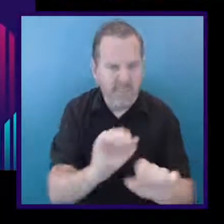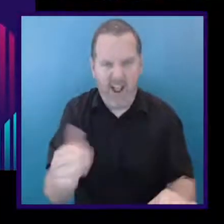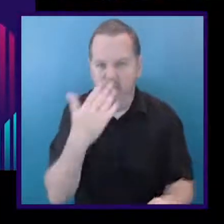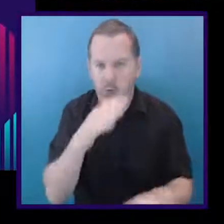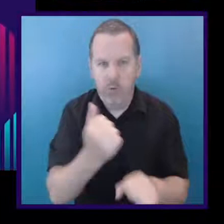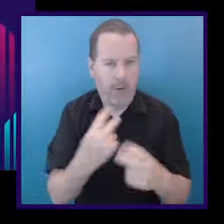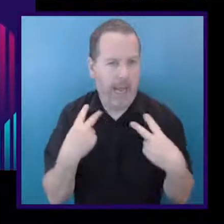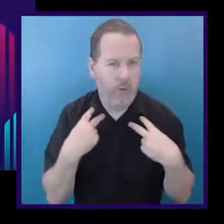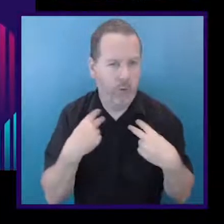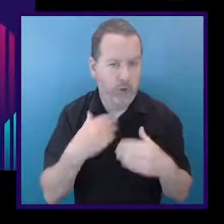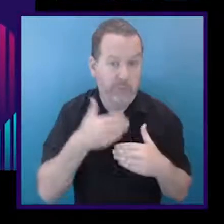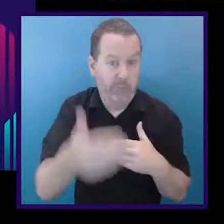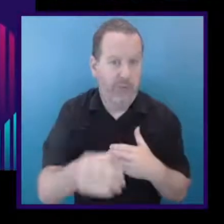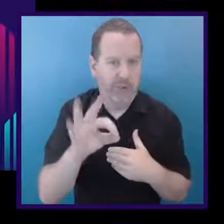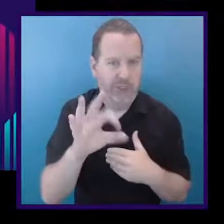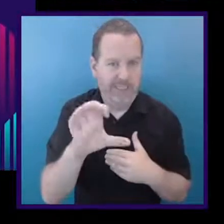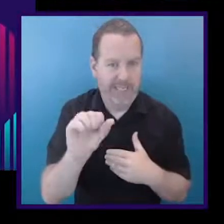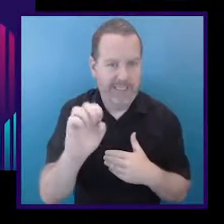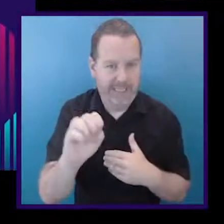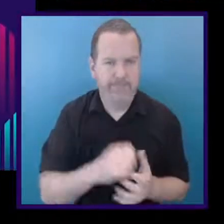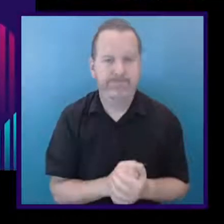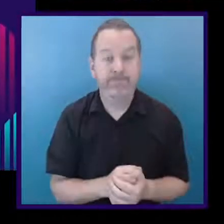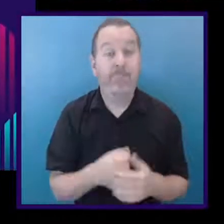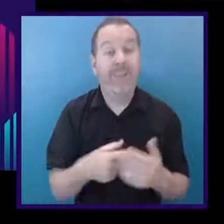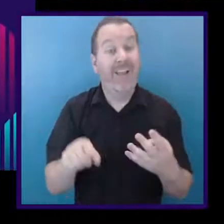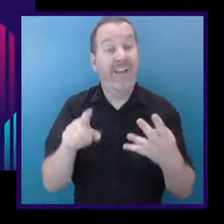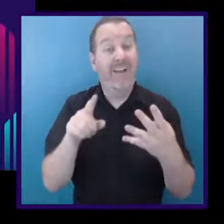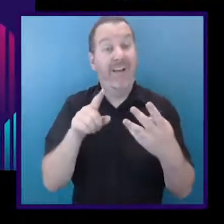Janice Carruthers, and Leanne Henderson at Queen's are both working on a large scale